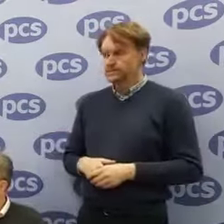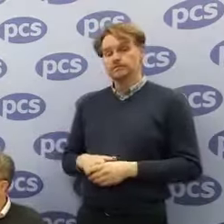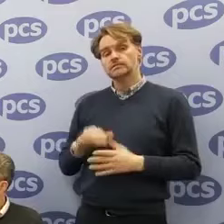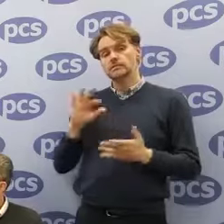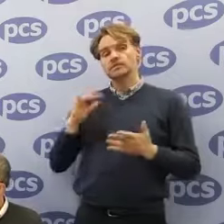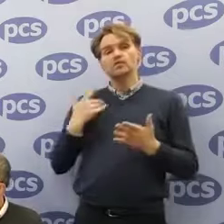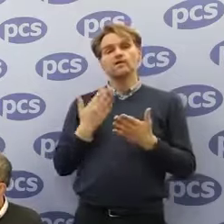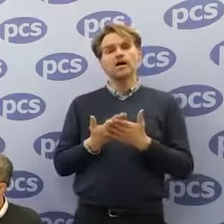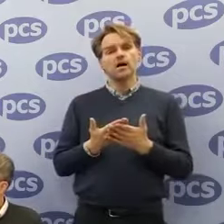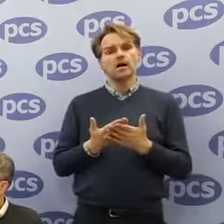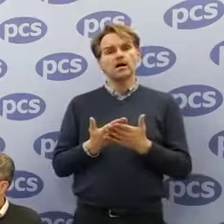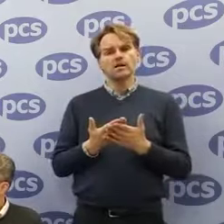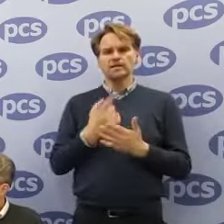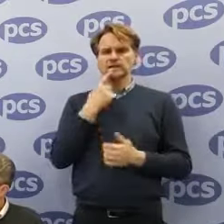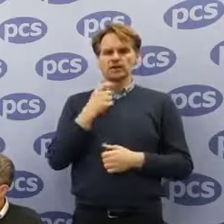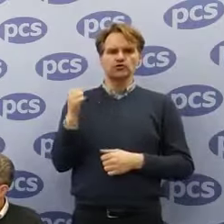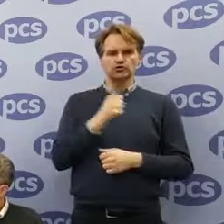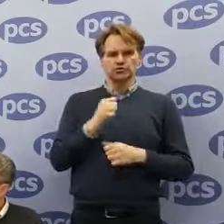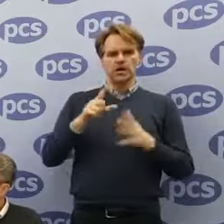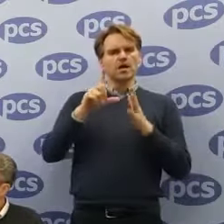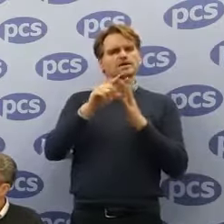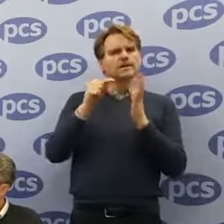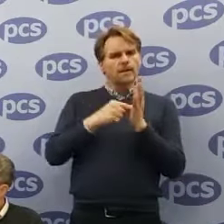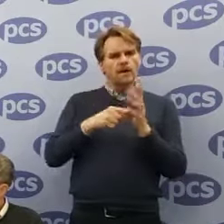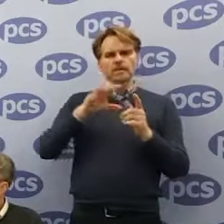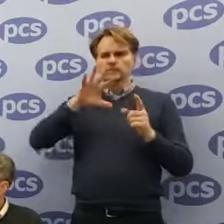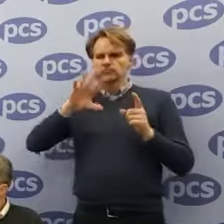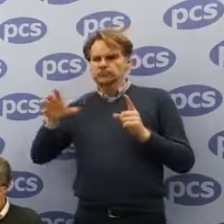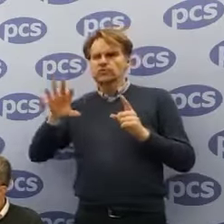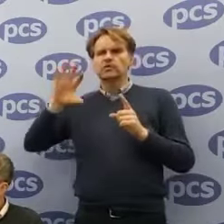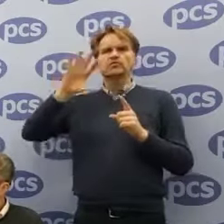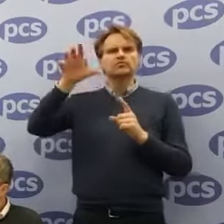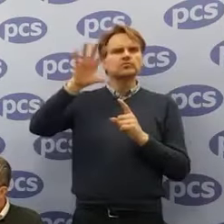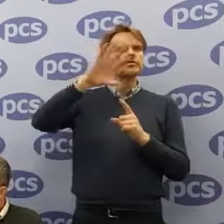should be a disaggregated ballot in the same way that the UCU carried out a